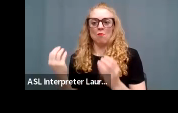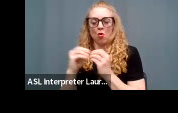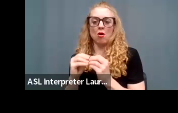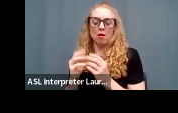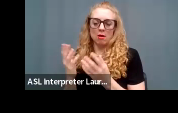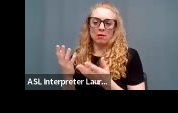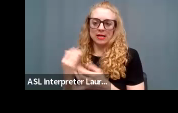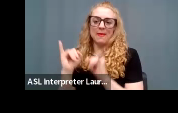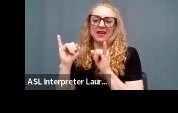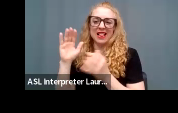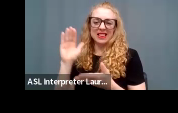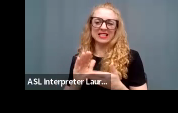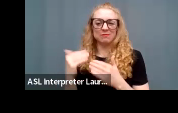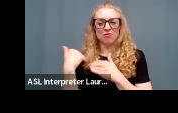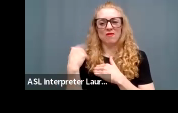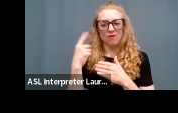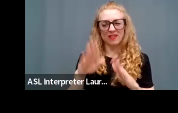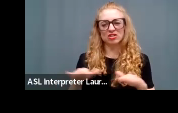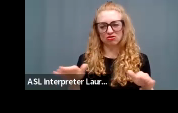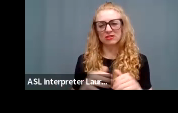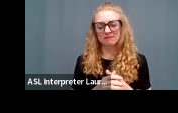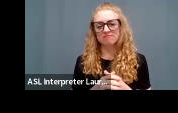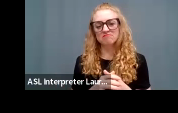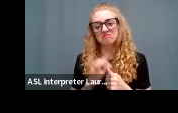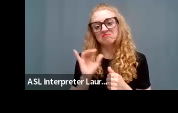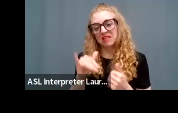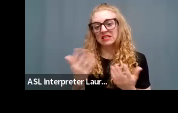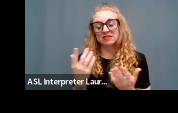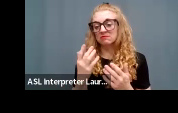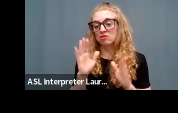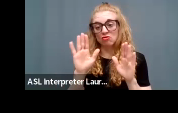burden on their their children uh is something just one of the great benefits that comes with